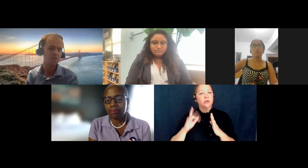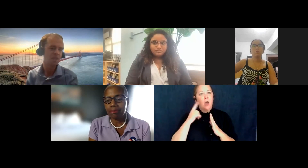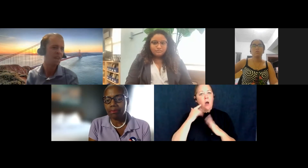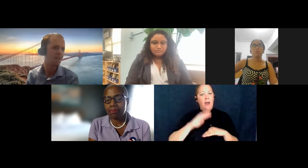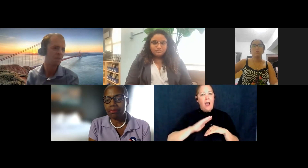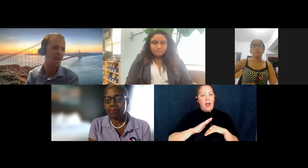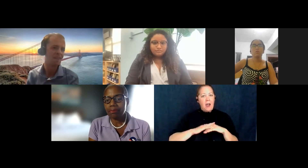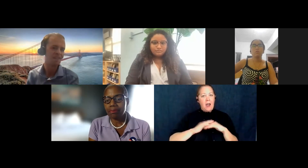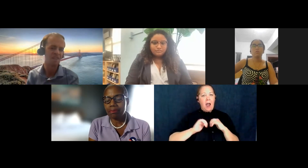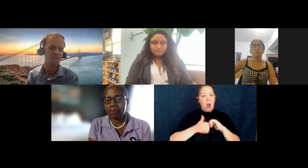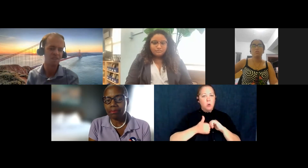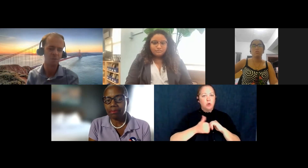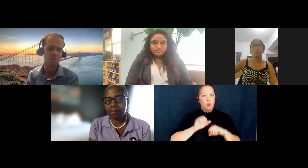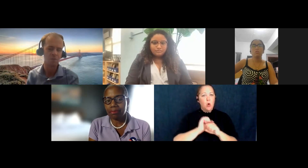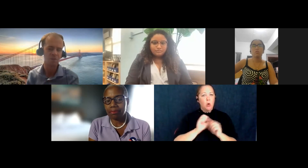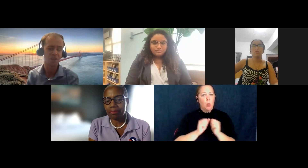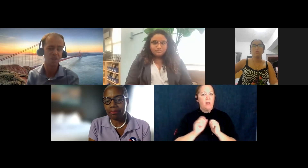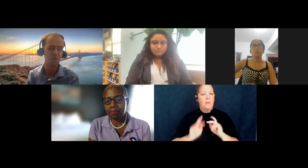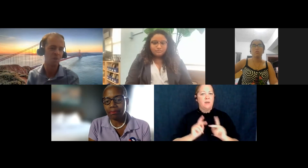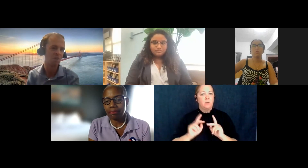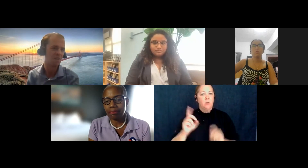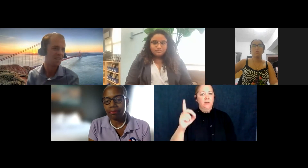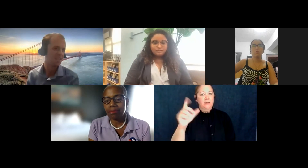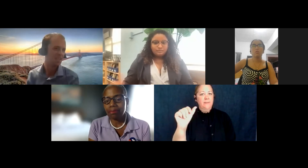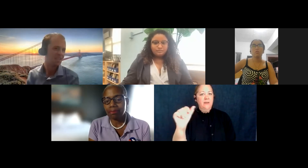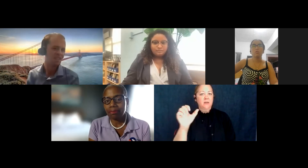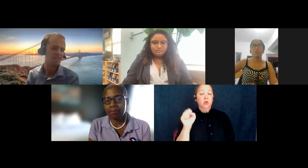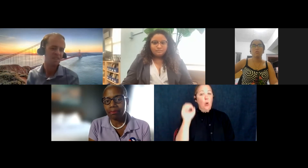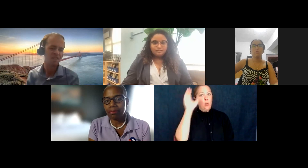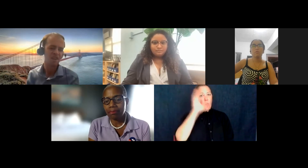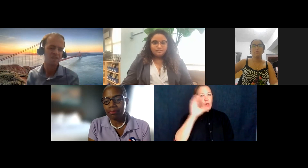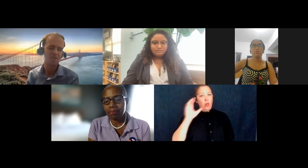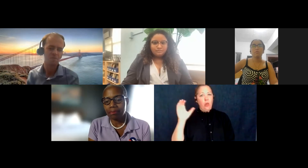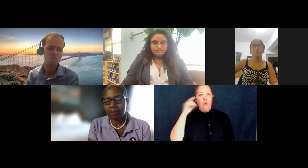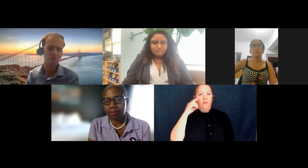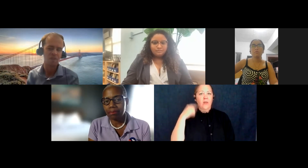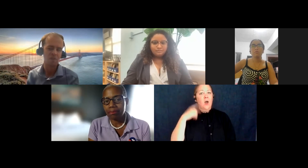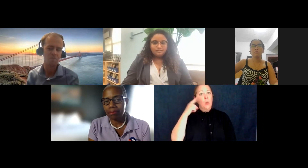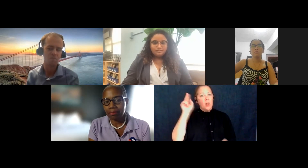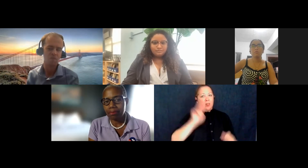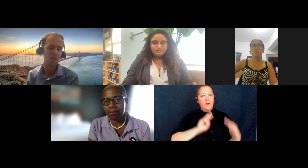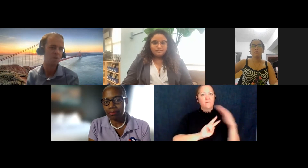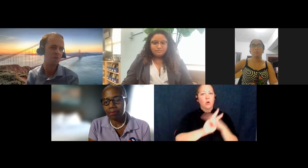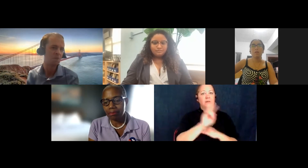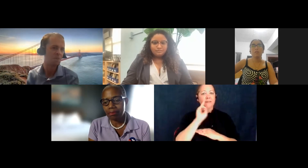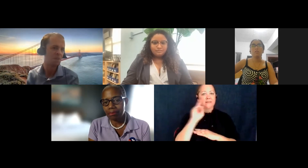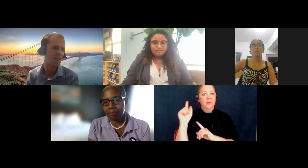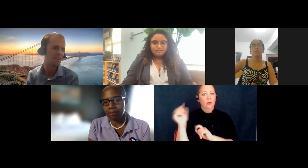Keep an eye out for that. I look forward to seeing you all in the next hour or so for the last